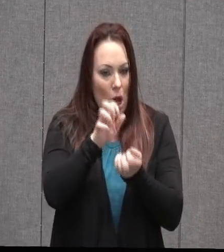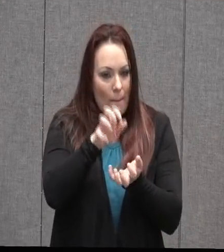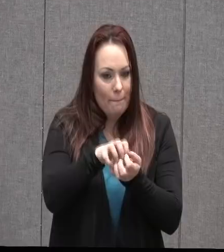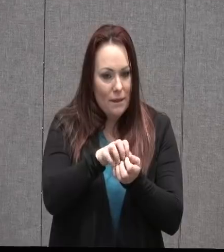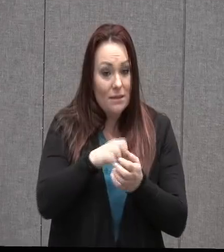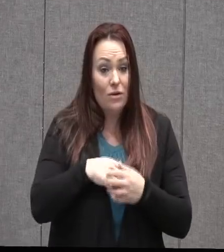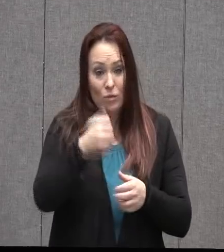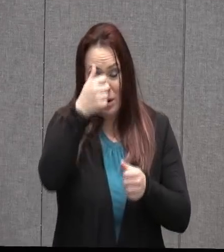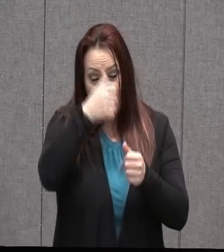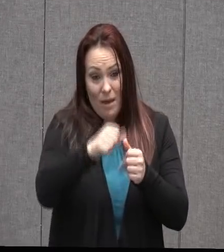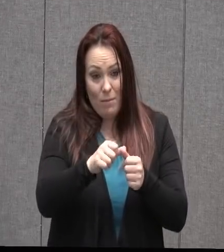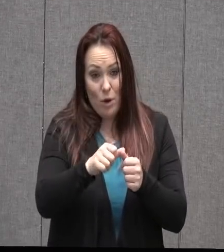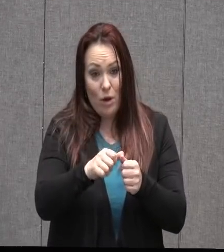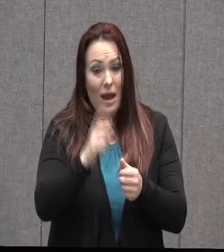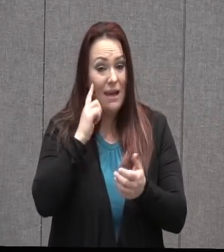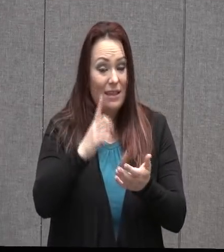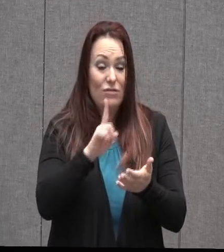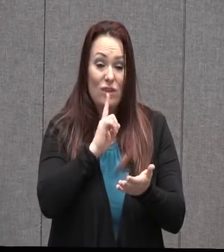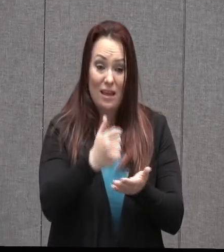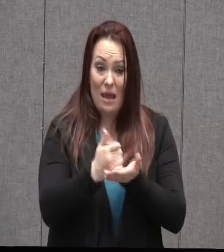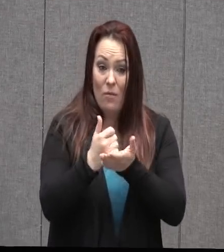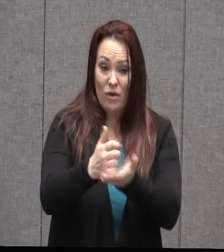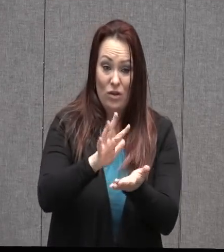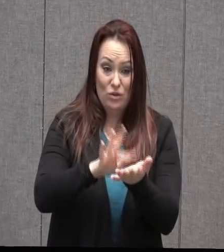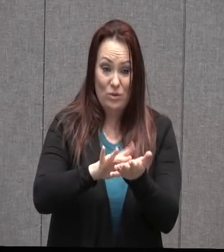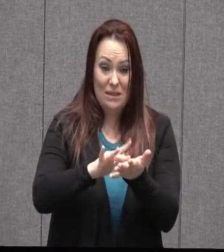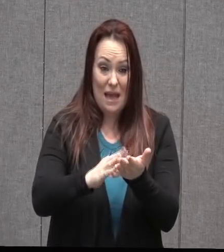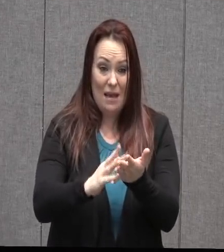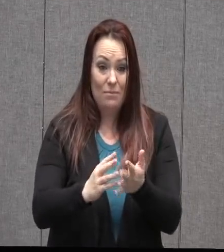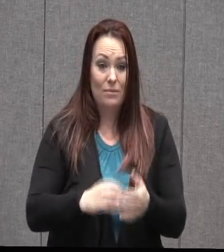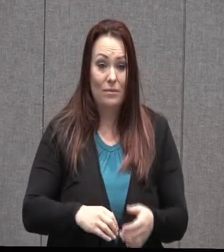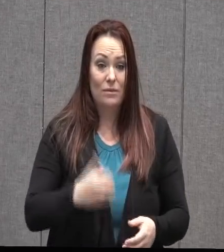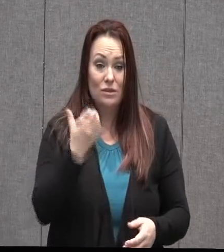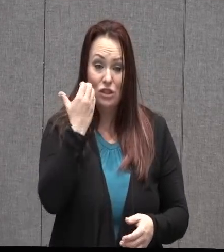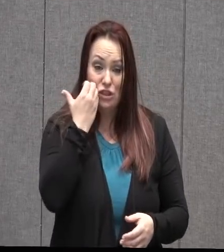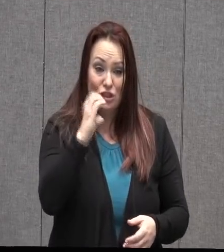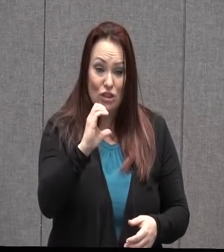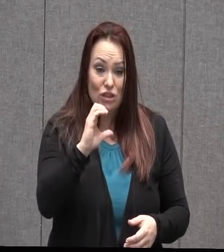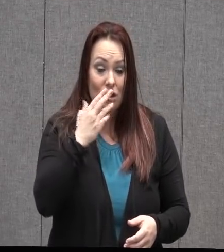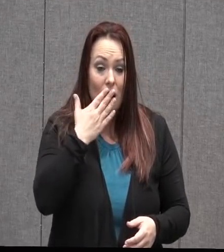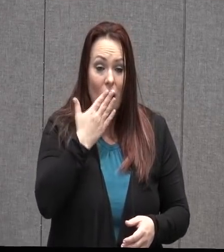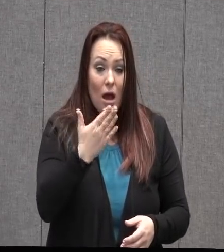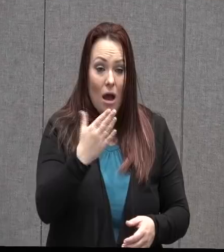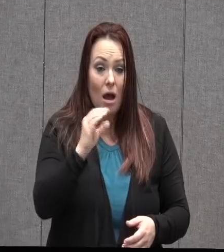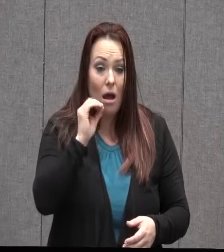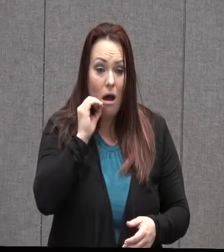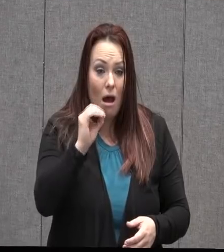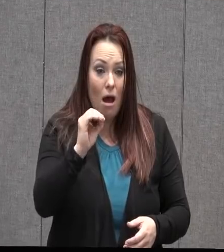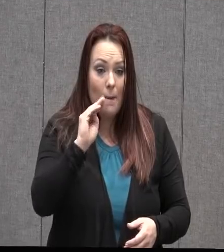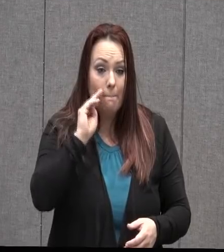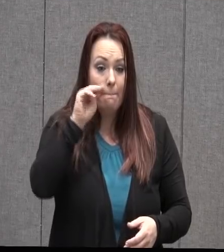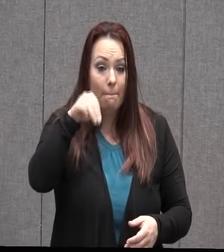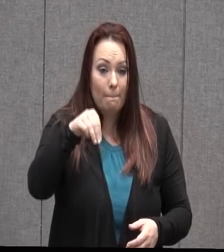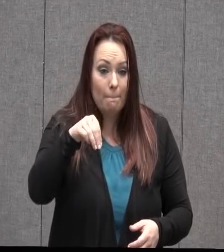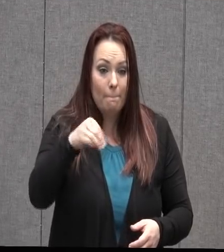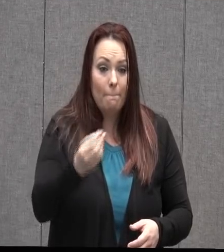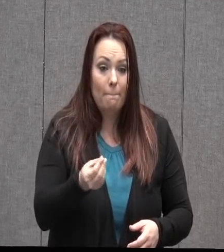I think it's helpful to tap it out so we can find the blend. Chuh-ah-um-puh, chomp.